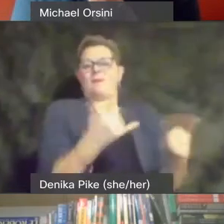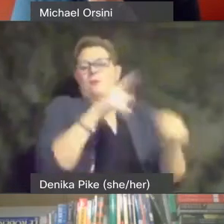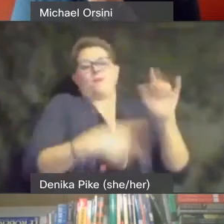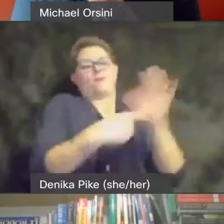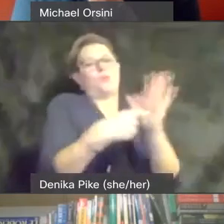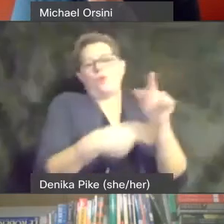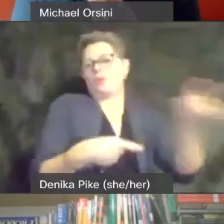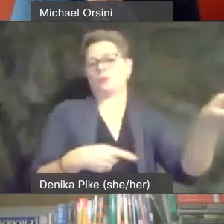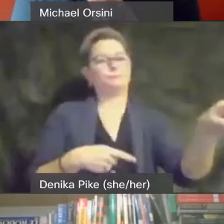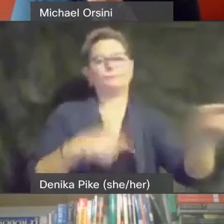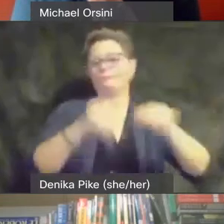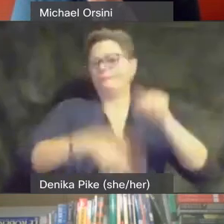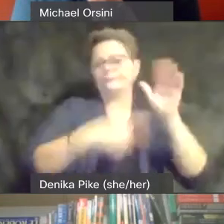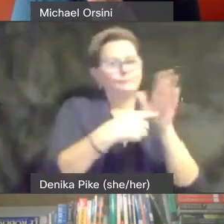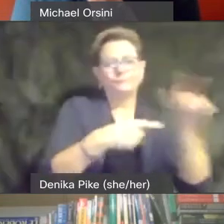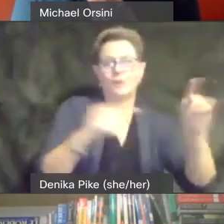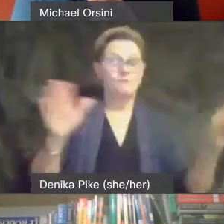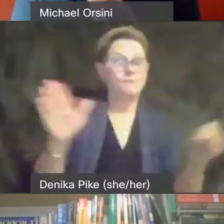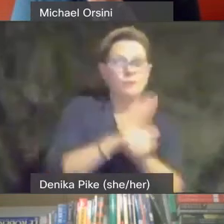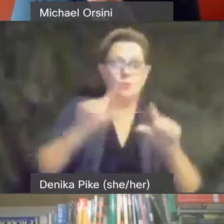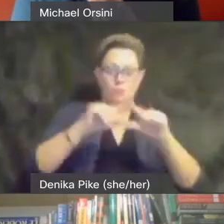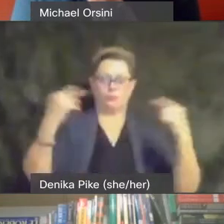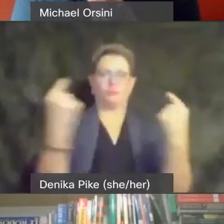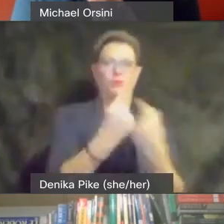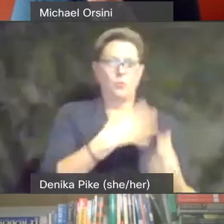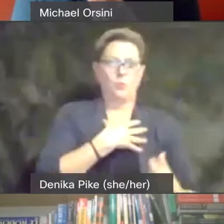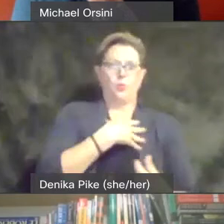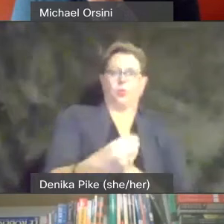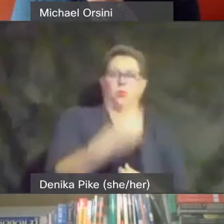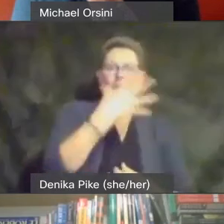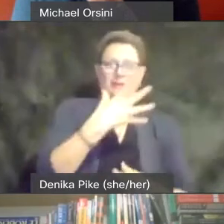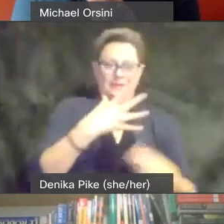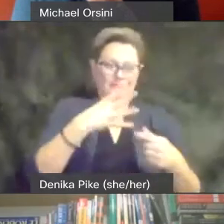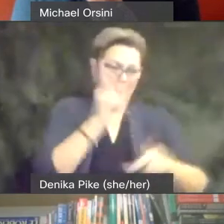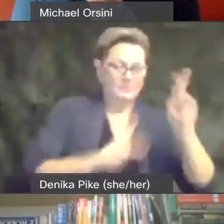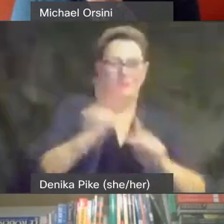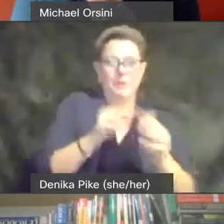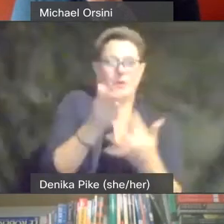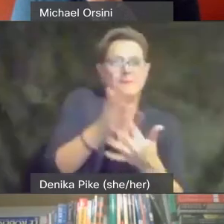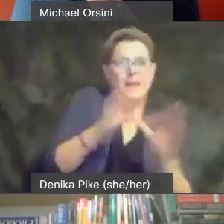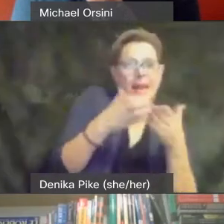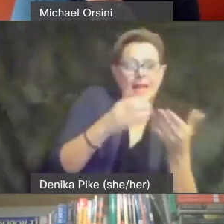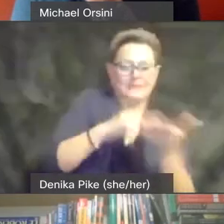A whole working fast white collar, professional change in demographics happening in smaller communities.